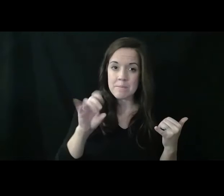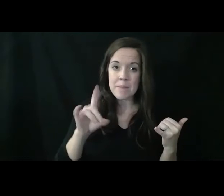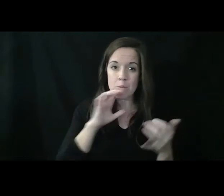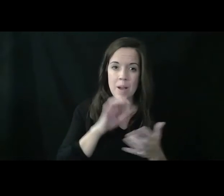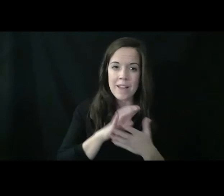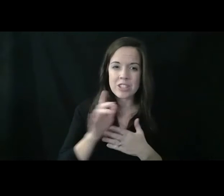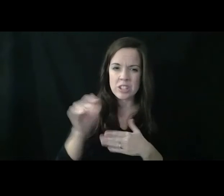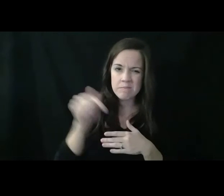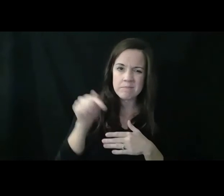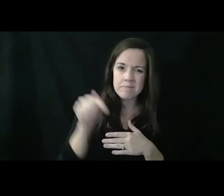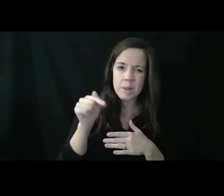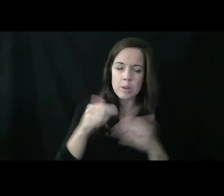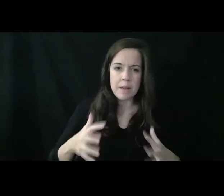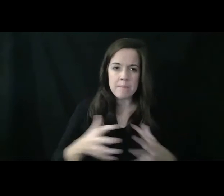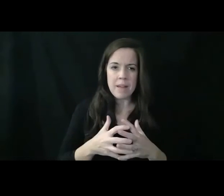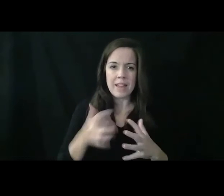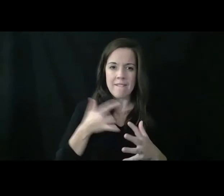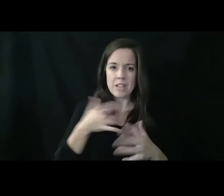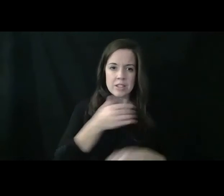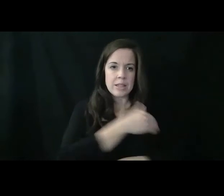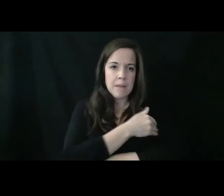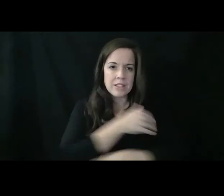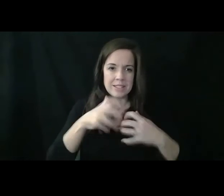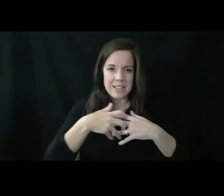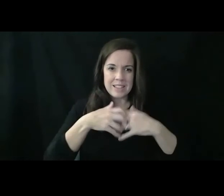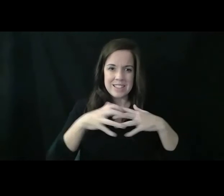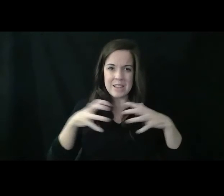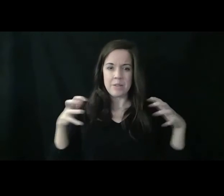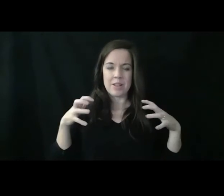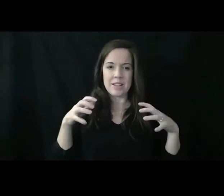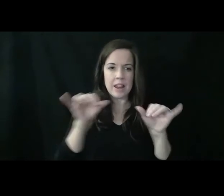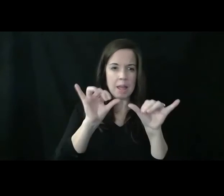feels the muscles that have separated, measures the distance between wrecked and whole.